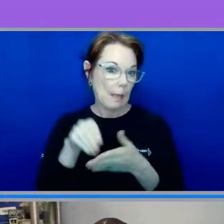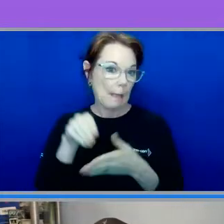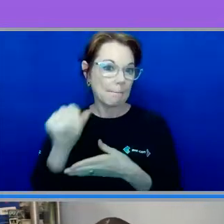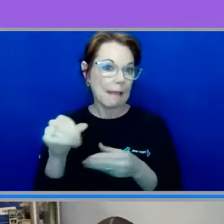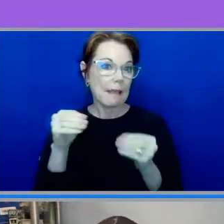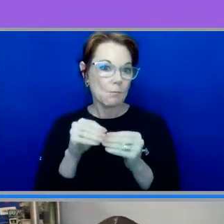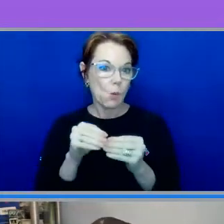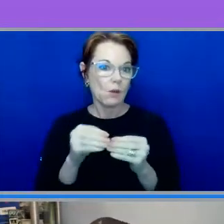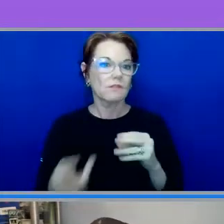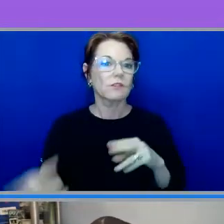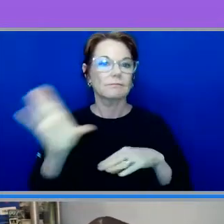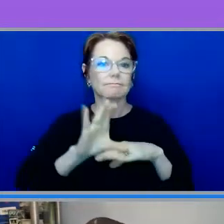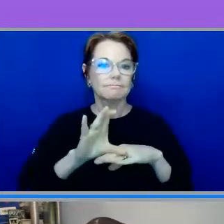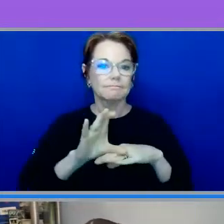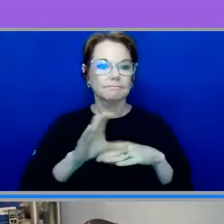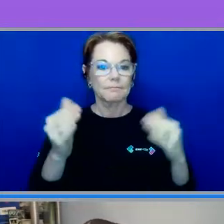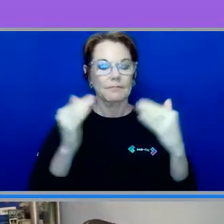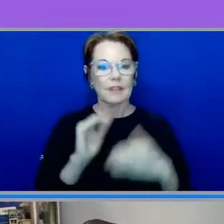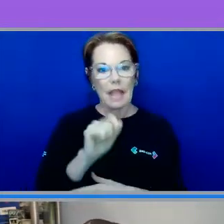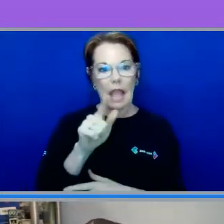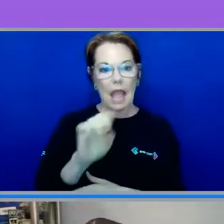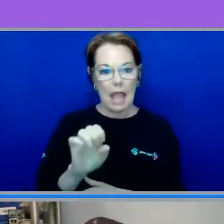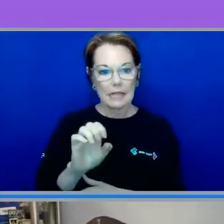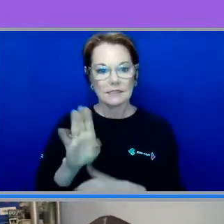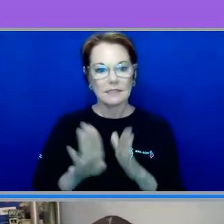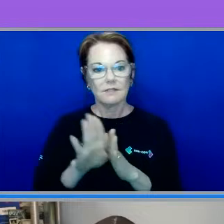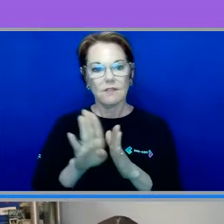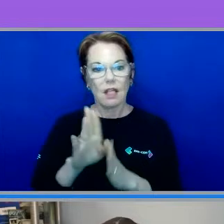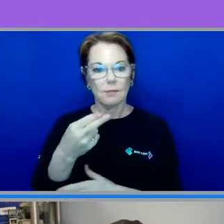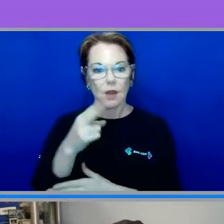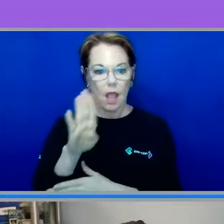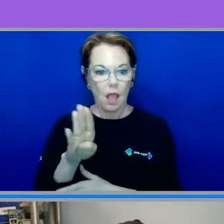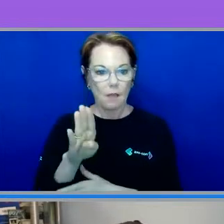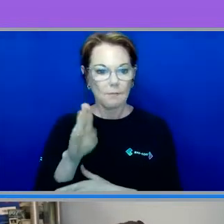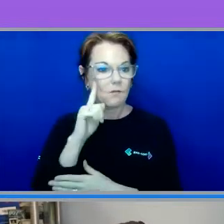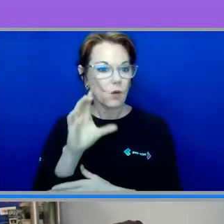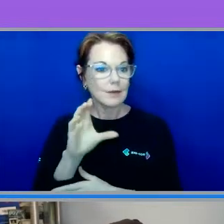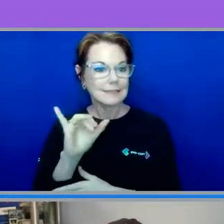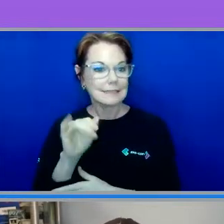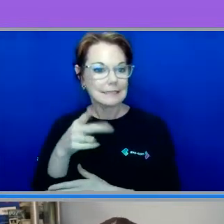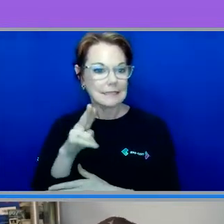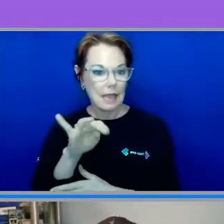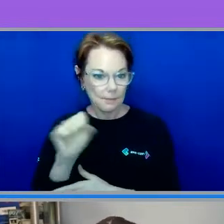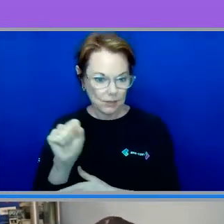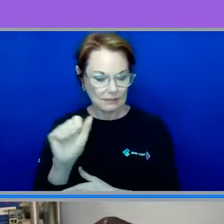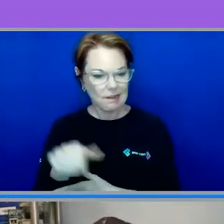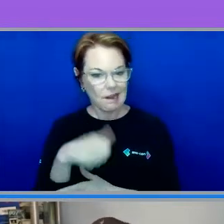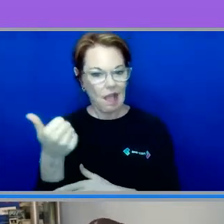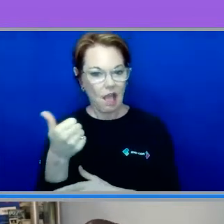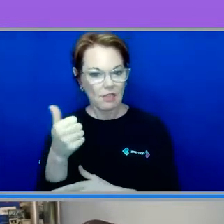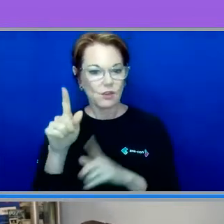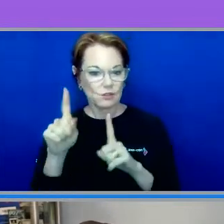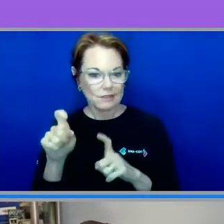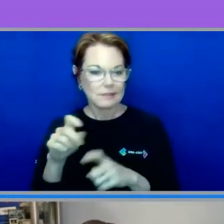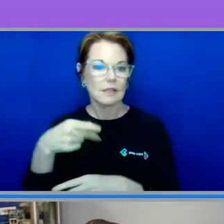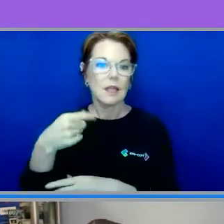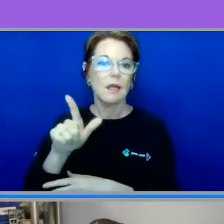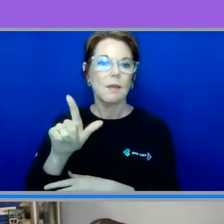subscription and get loads more. AKS Developer Hub is available for Cypress and many other